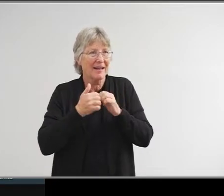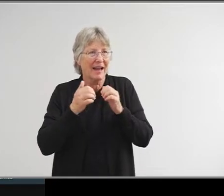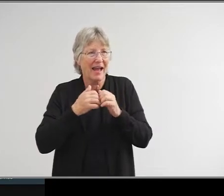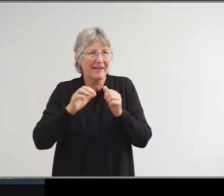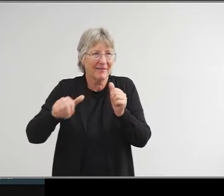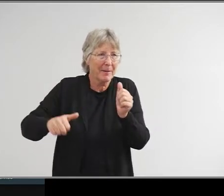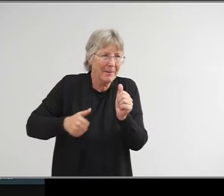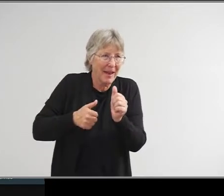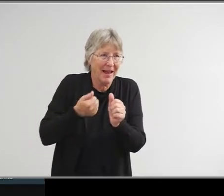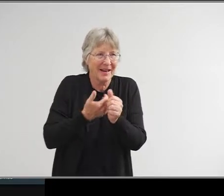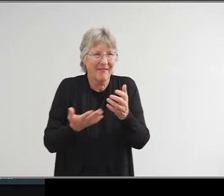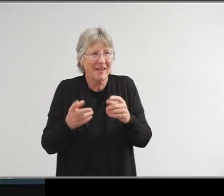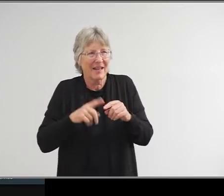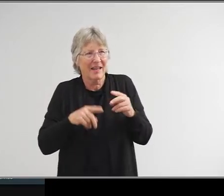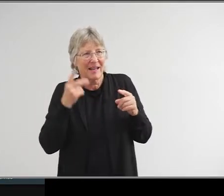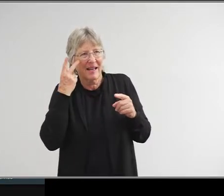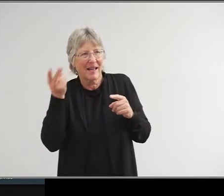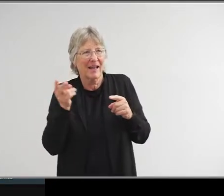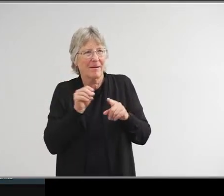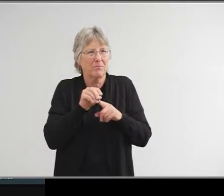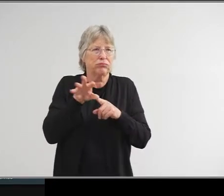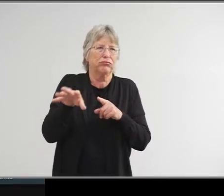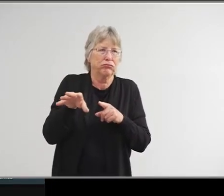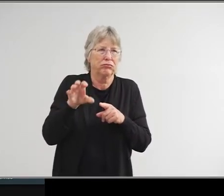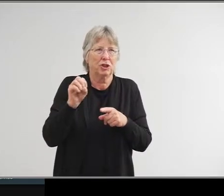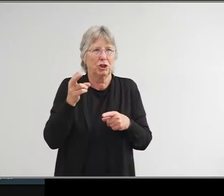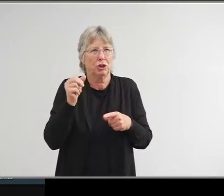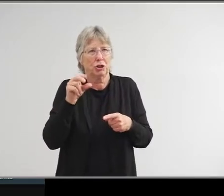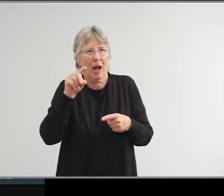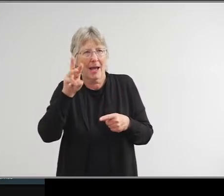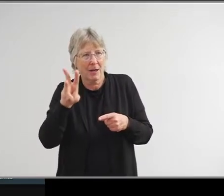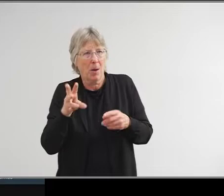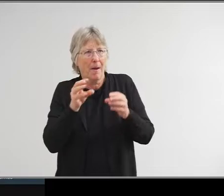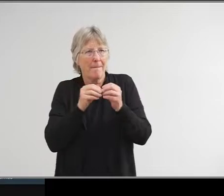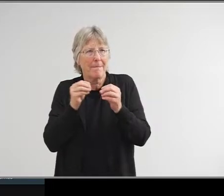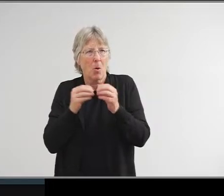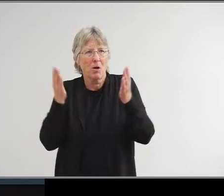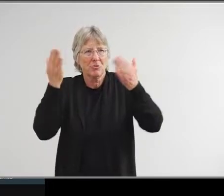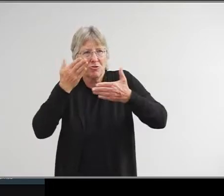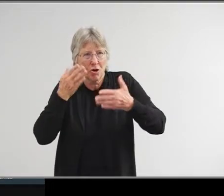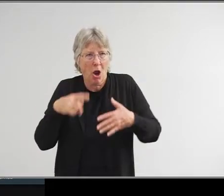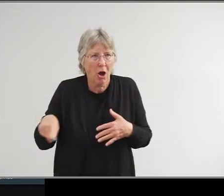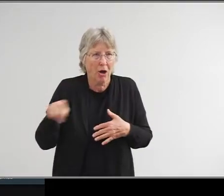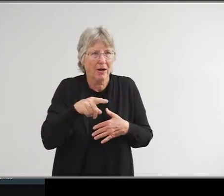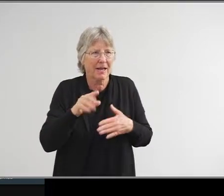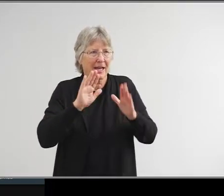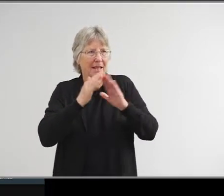And those shadows have cast even broader darkness in our communities at this time